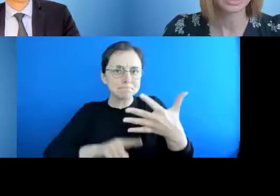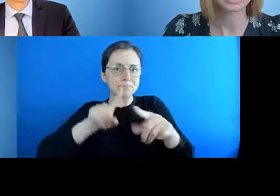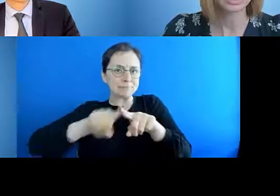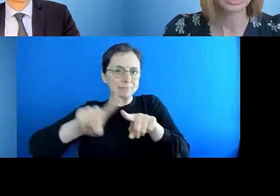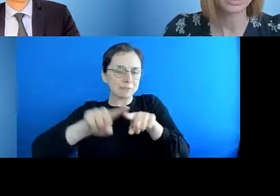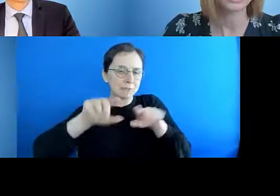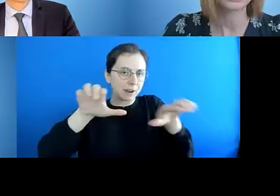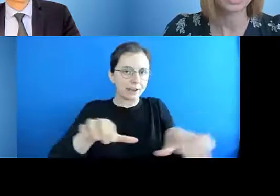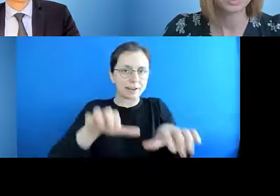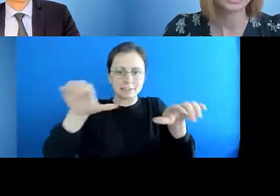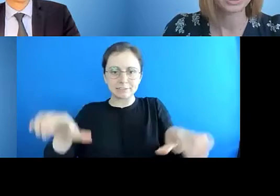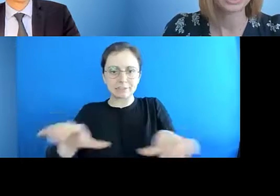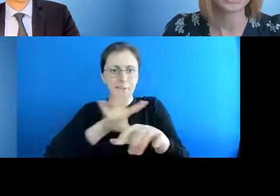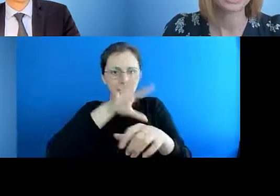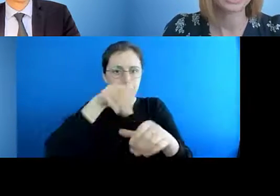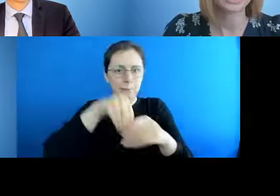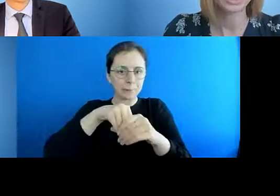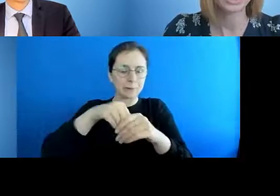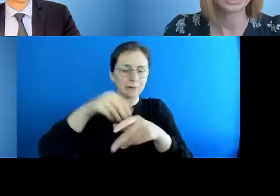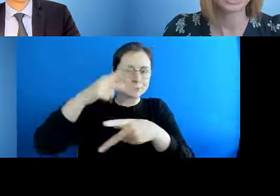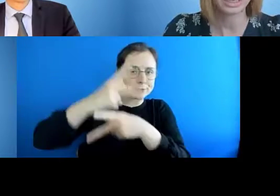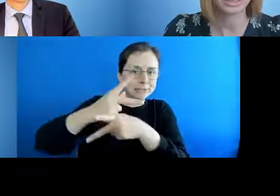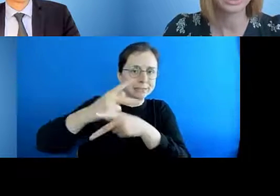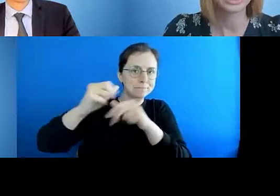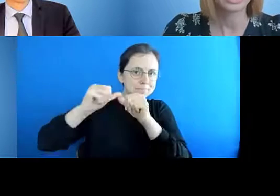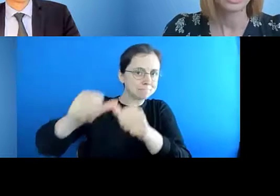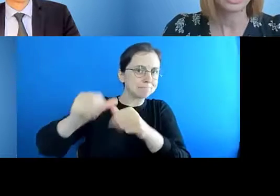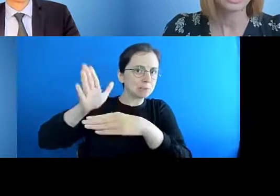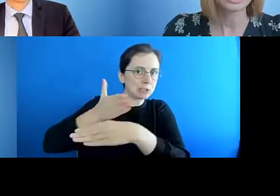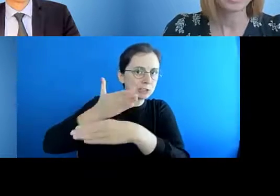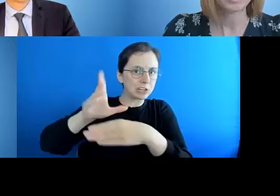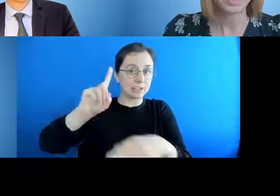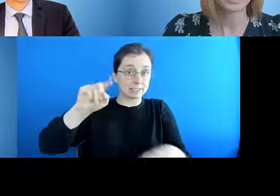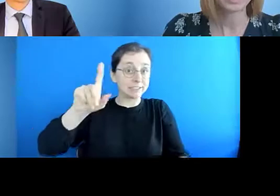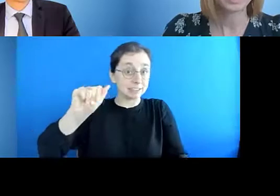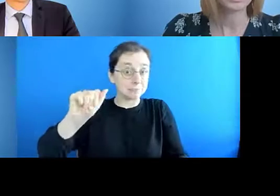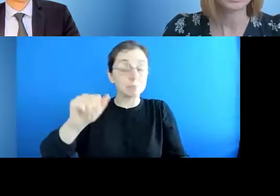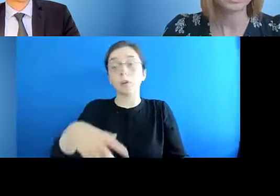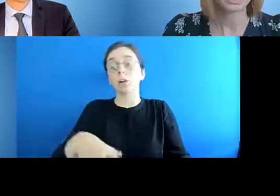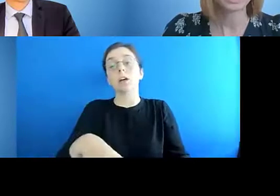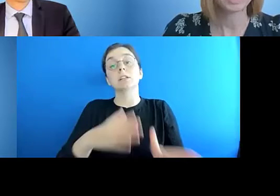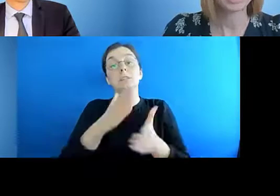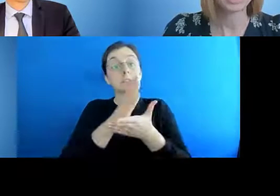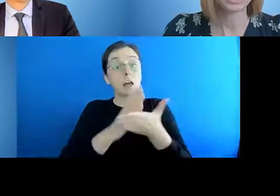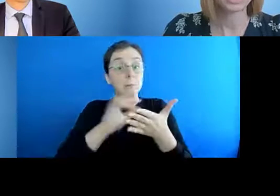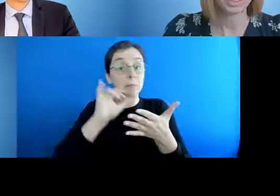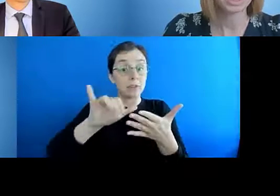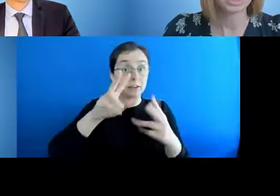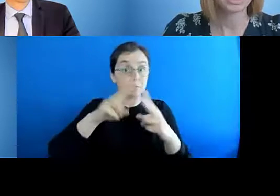that you'll need to do to preserve and share your data, and some of that that is really specific to your project,